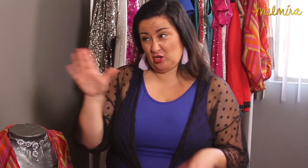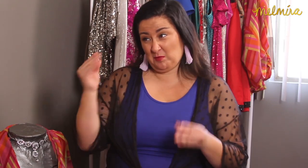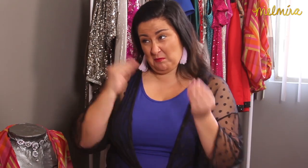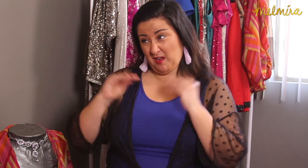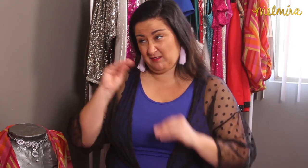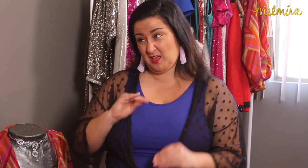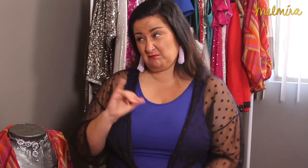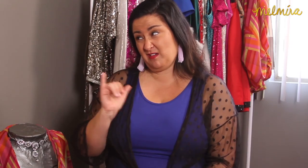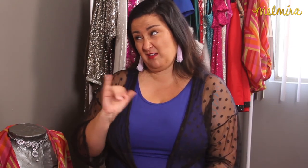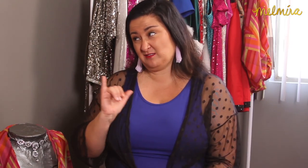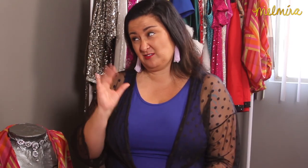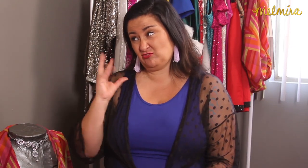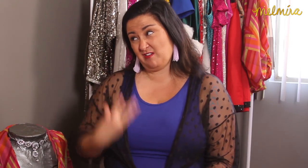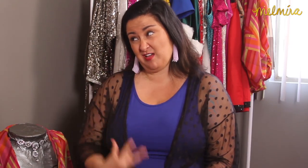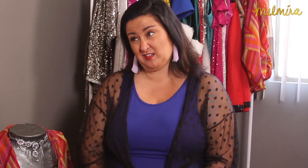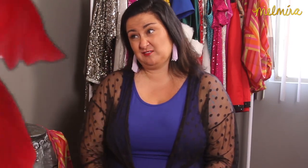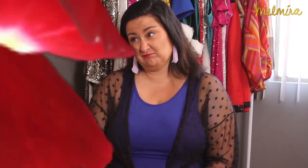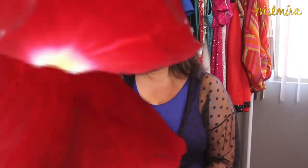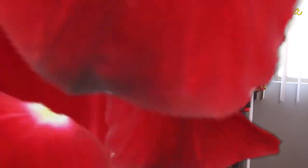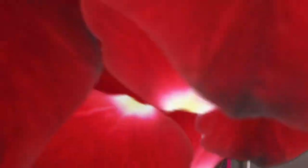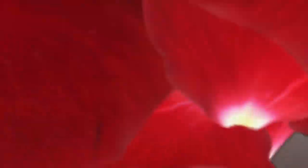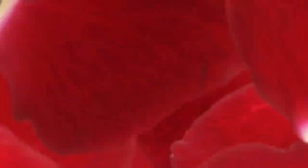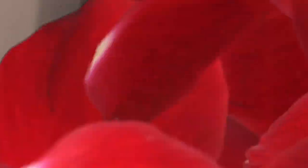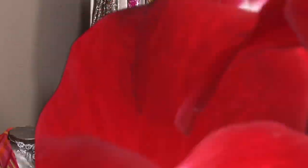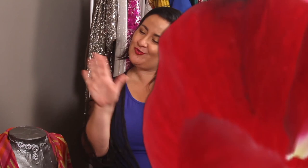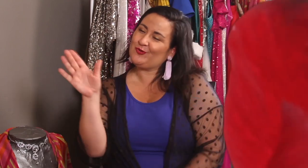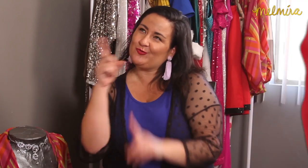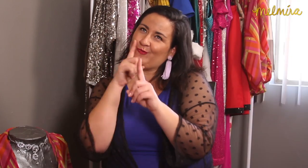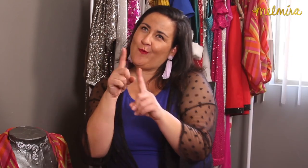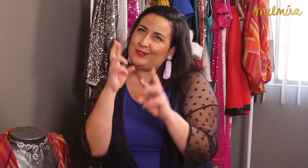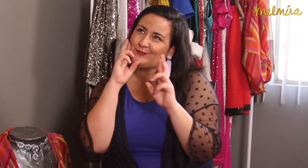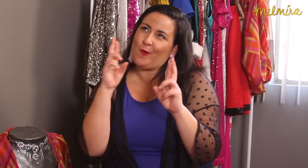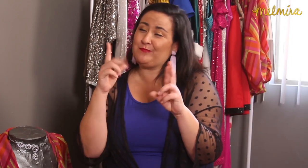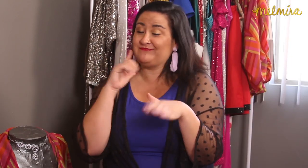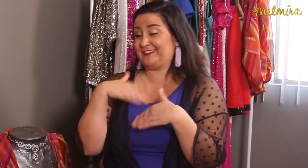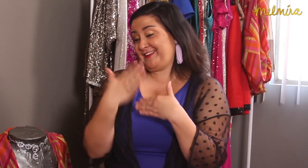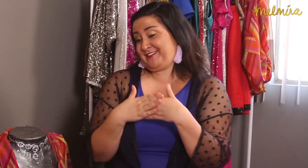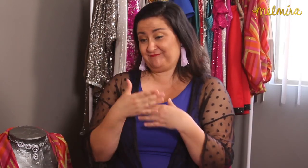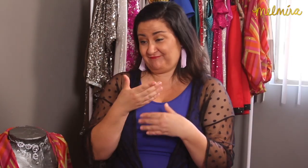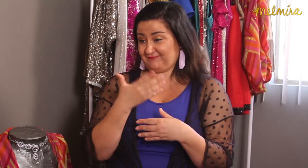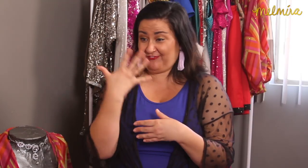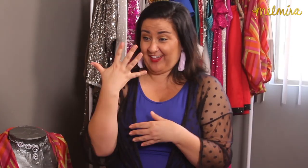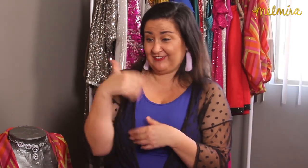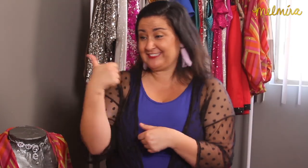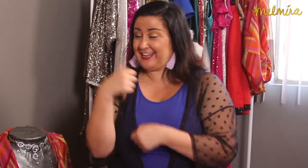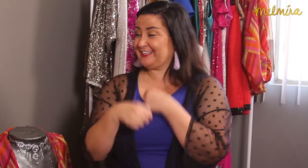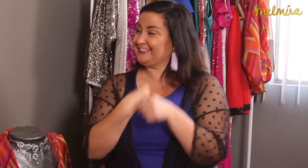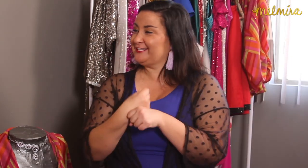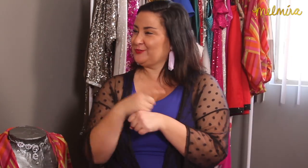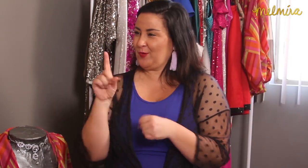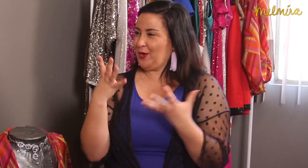I am fascinated with your fashion and makeup. So what are your goals for the next 5, 10 years?